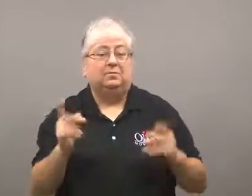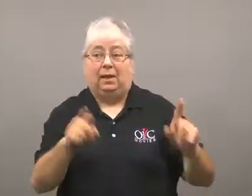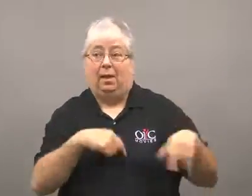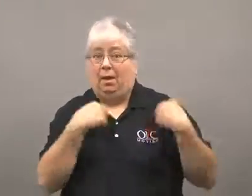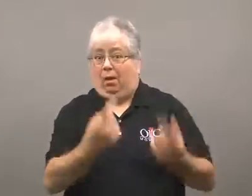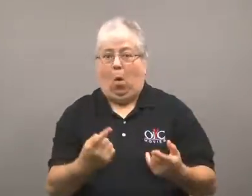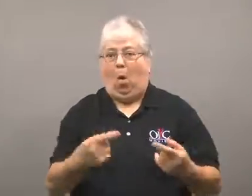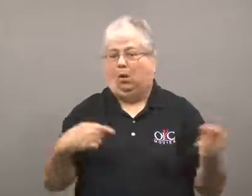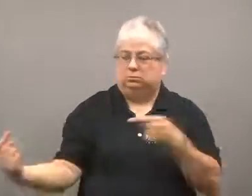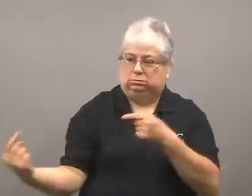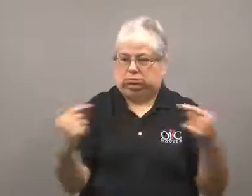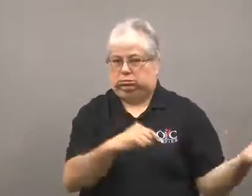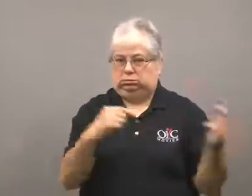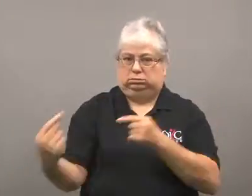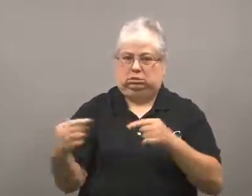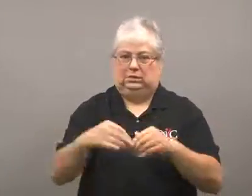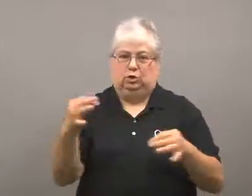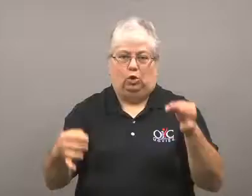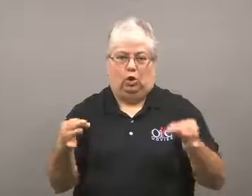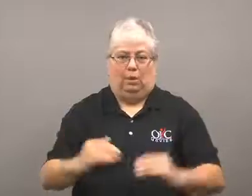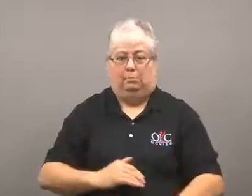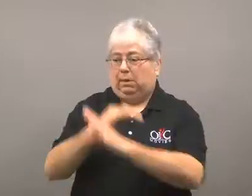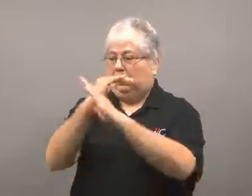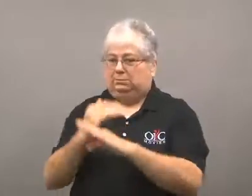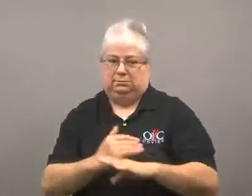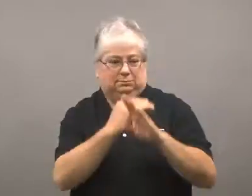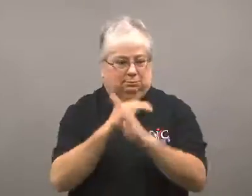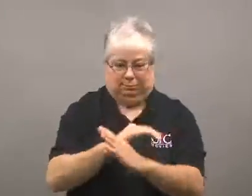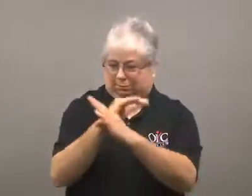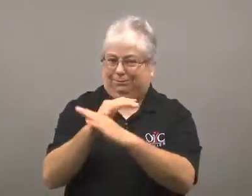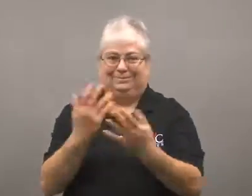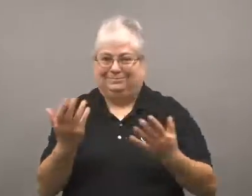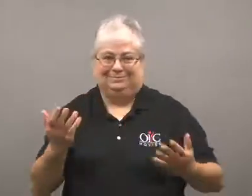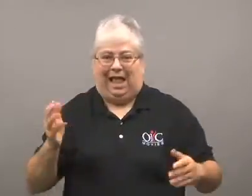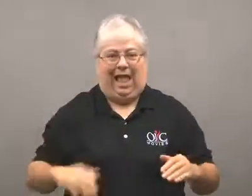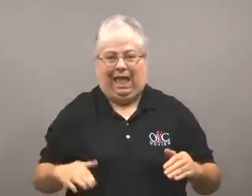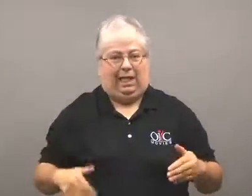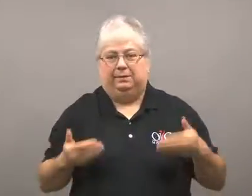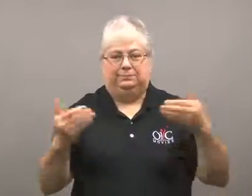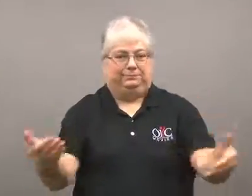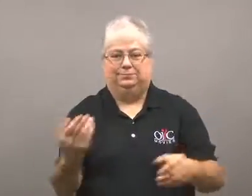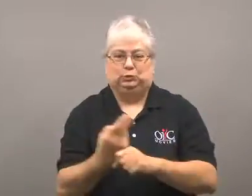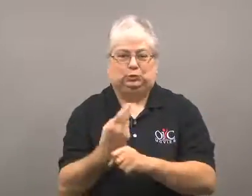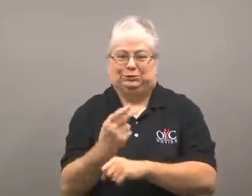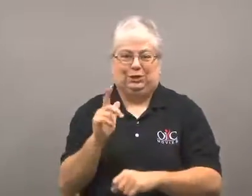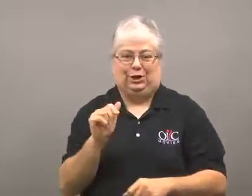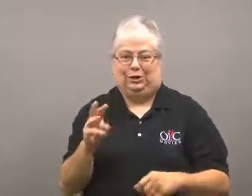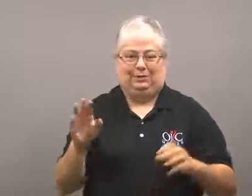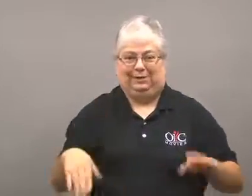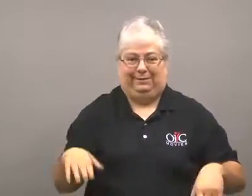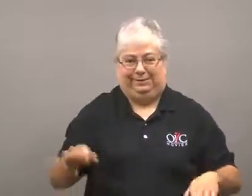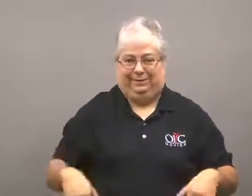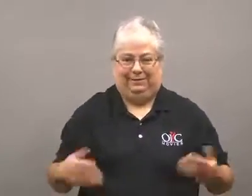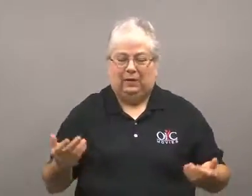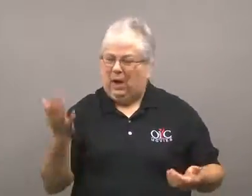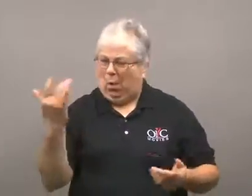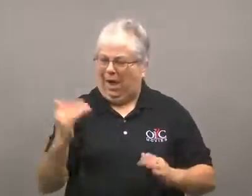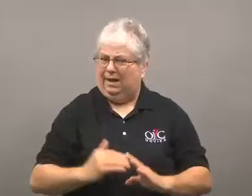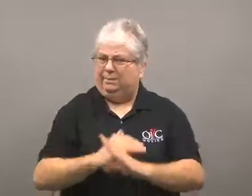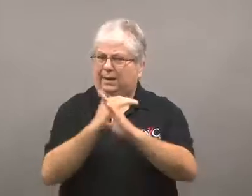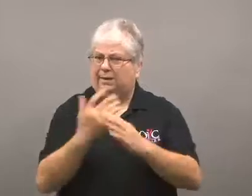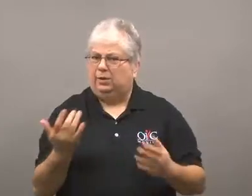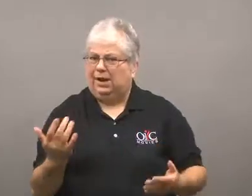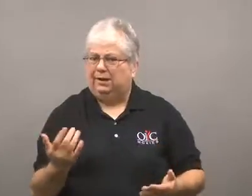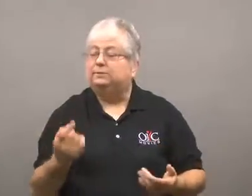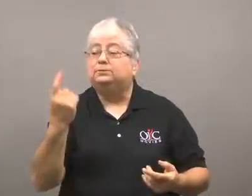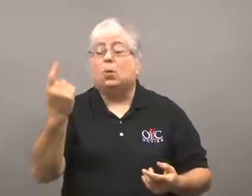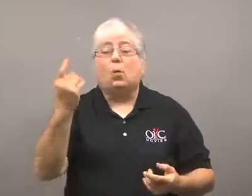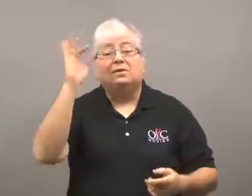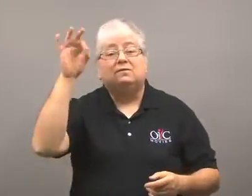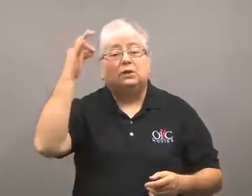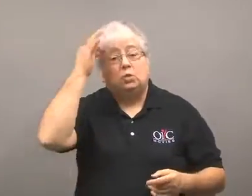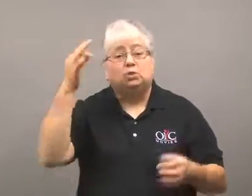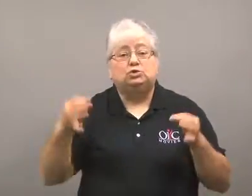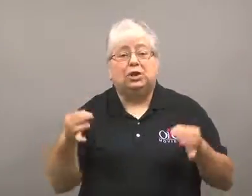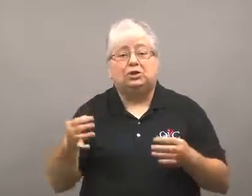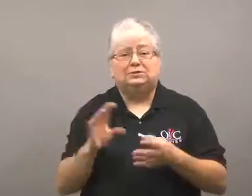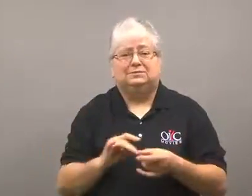The law hasn't been implemented due to court battles over the issue.